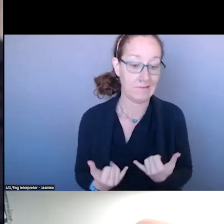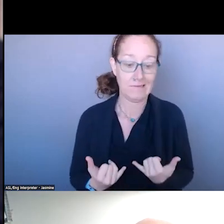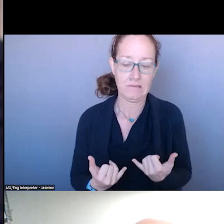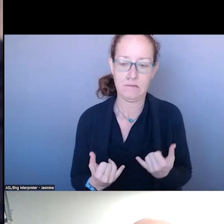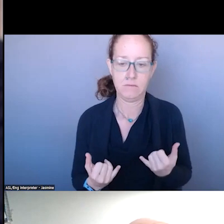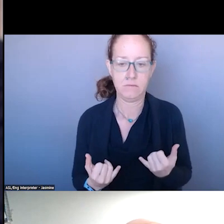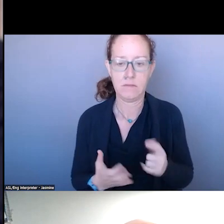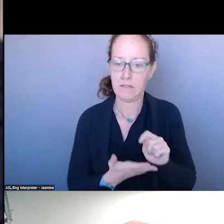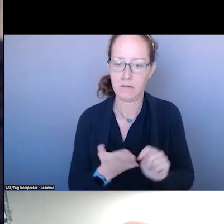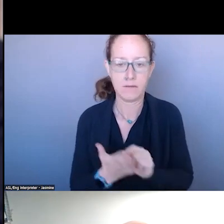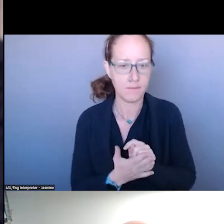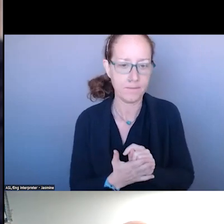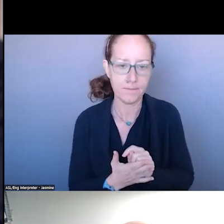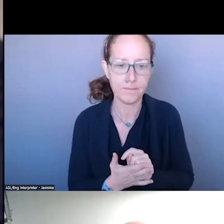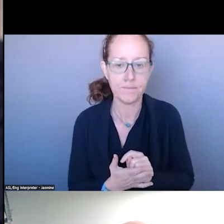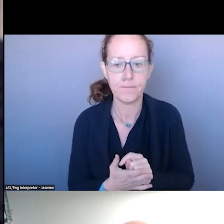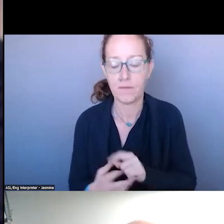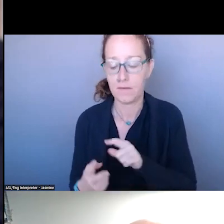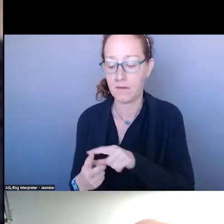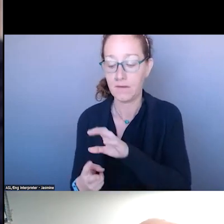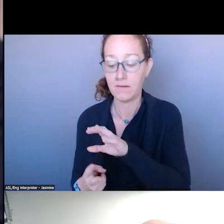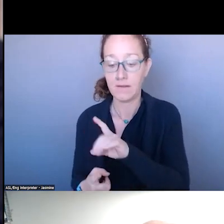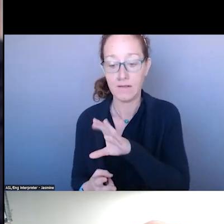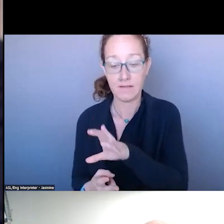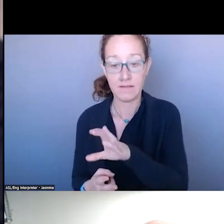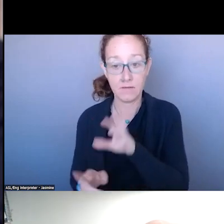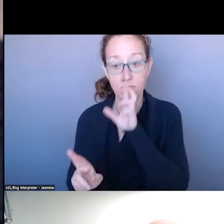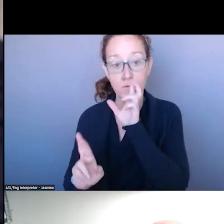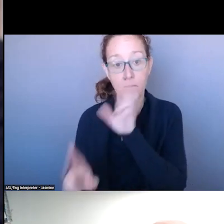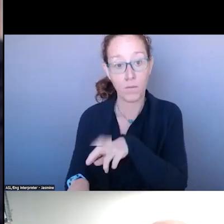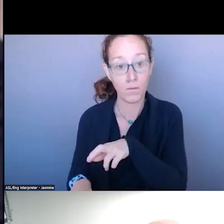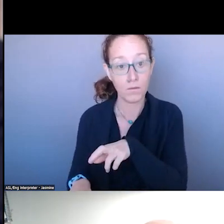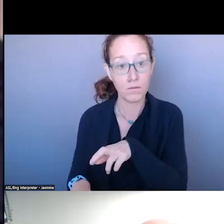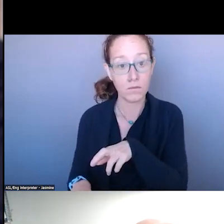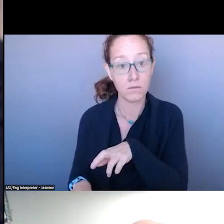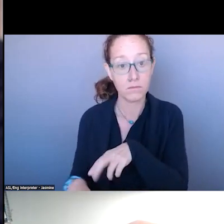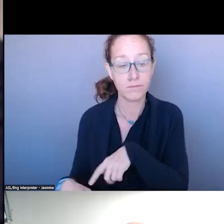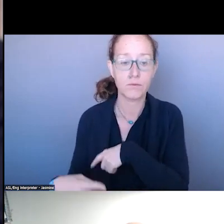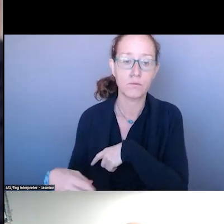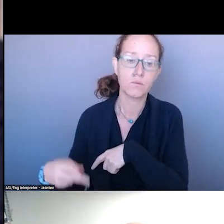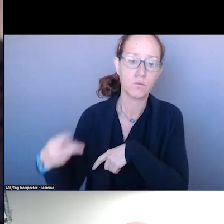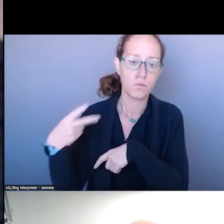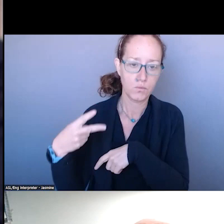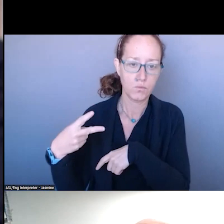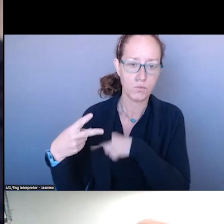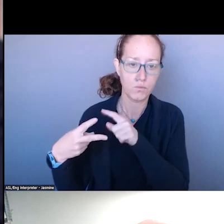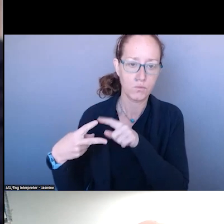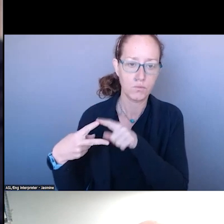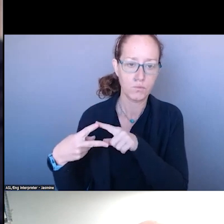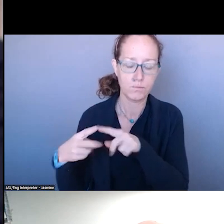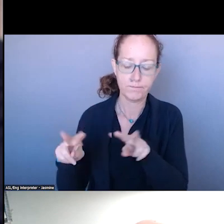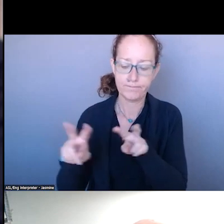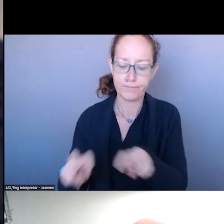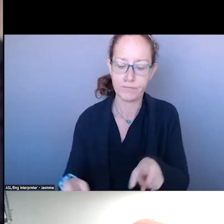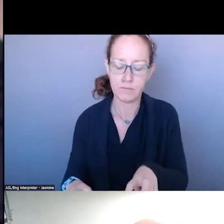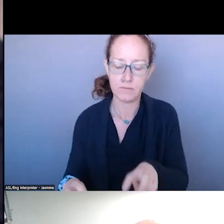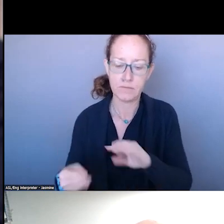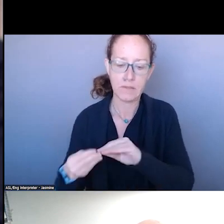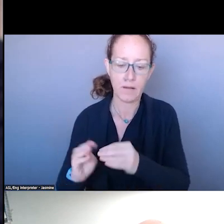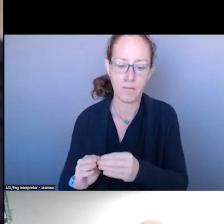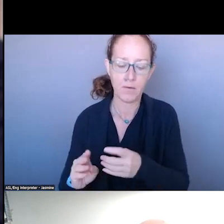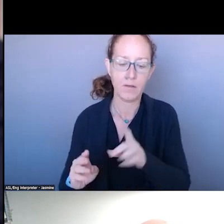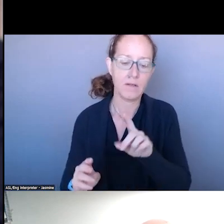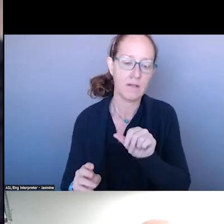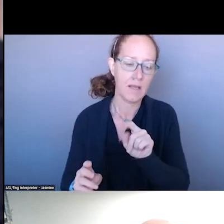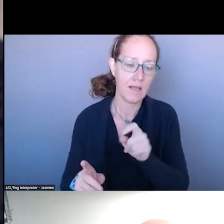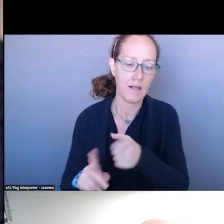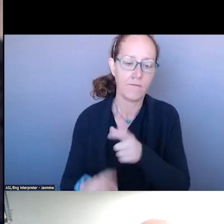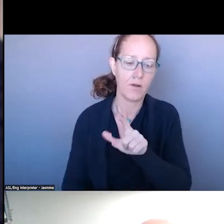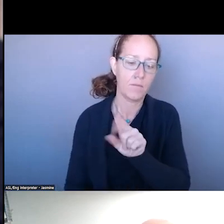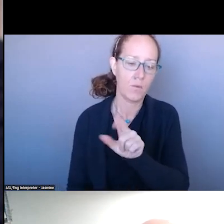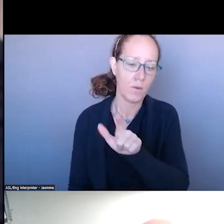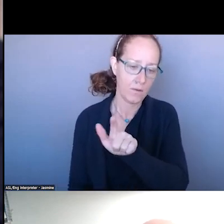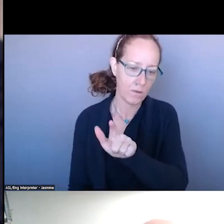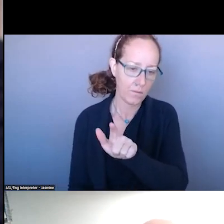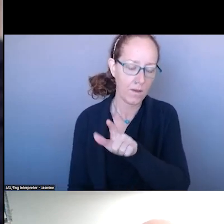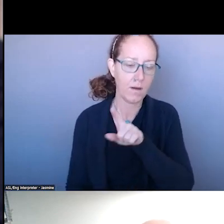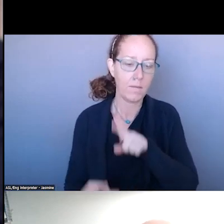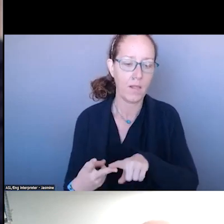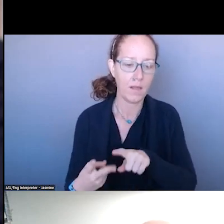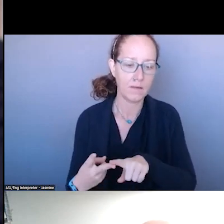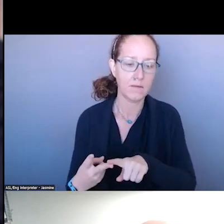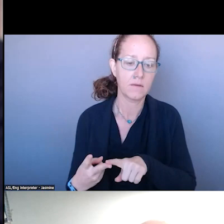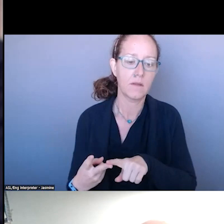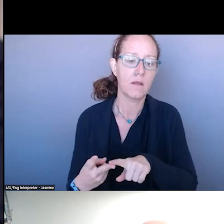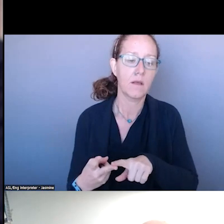THE TWO CDC REPORTS LOOKED AT 2021 DATA AND COMPARED THE LAST